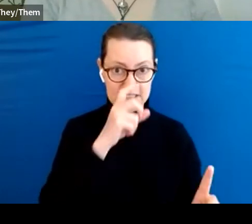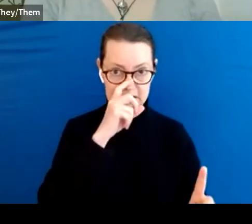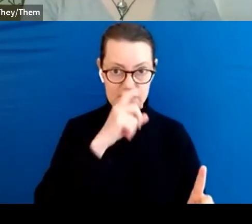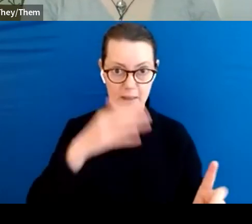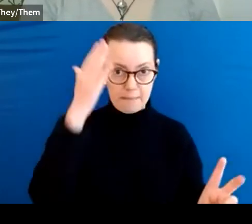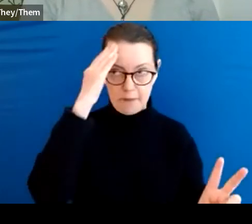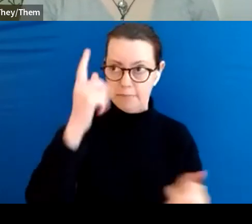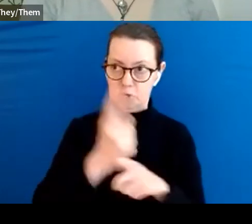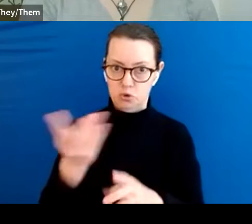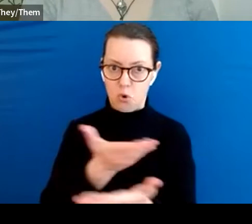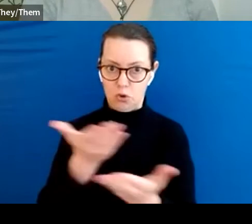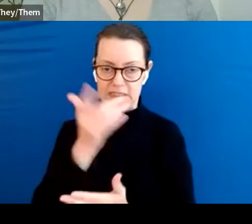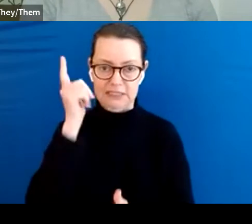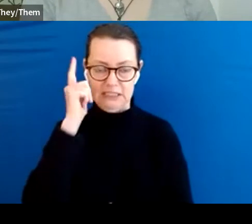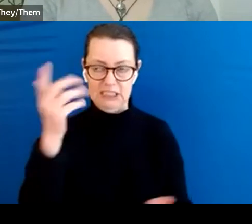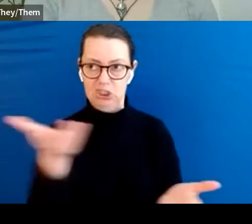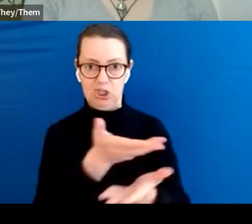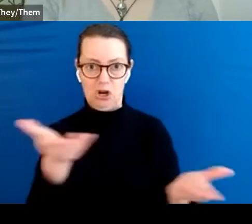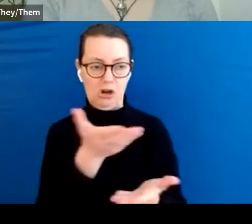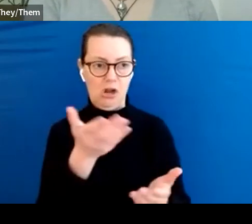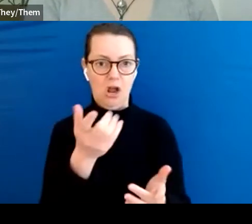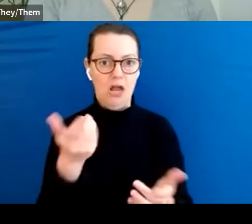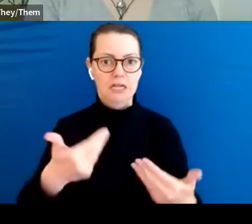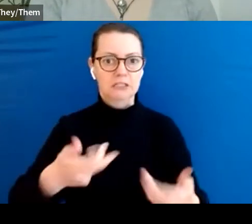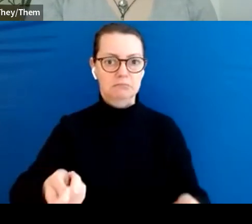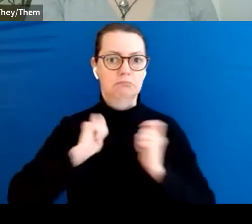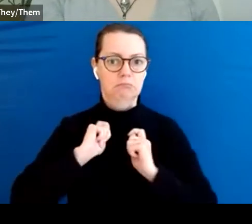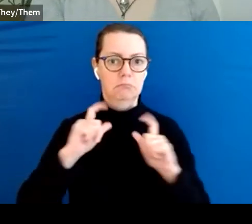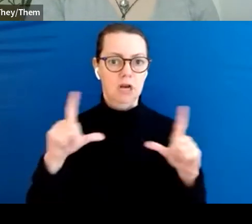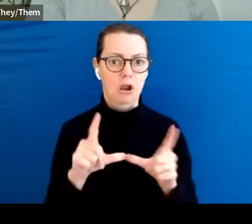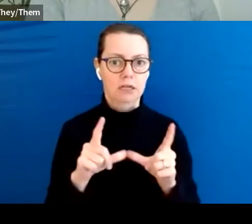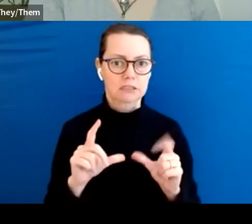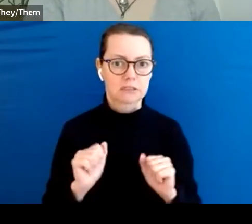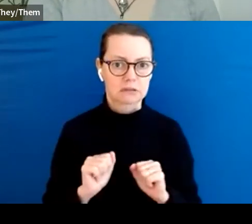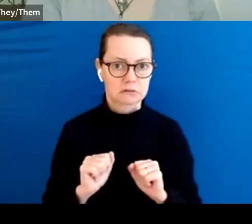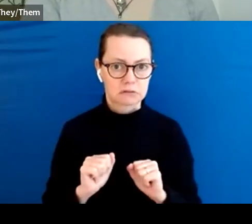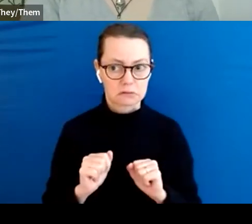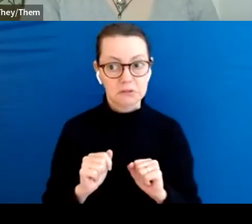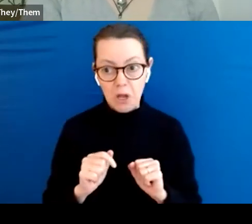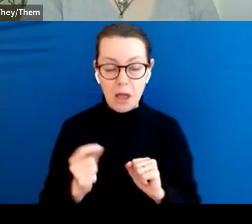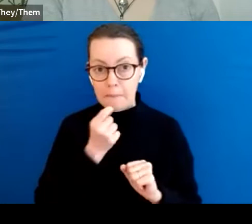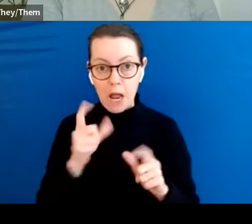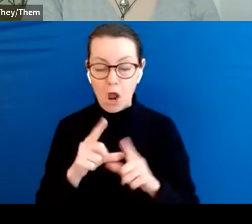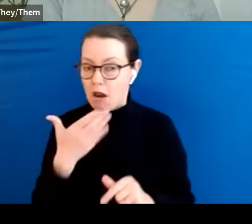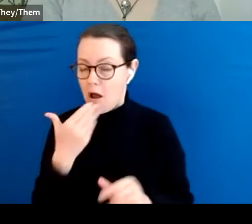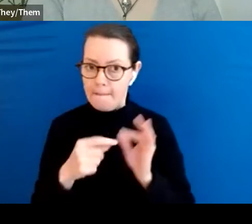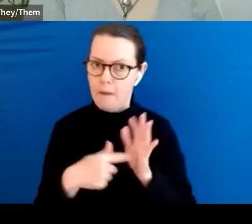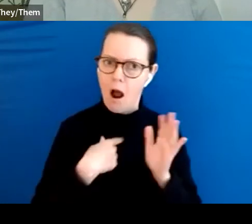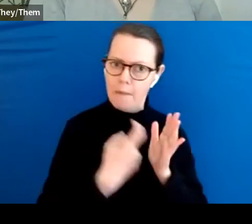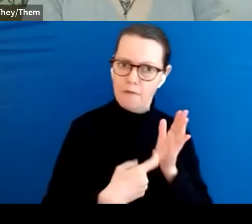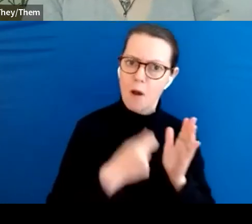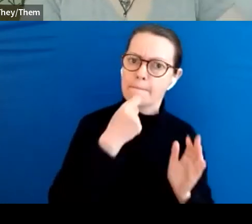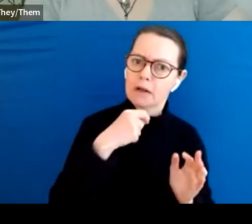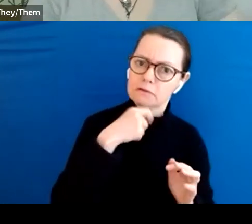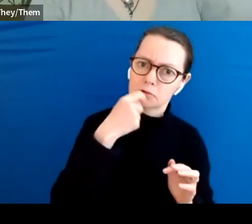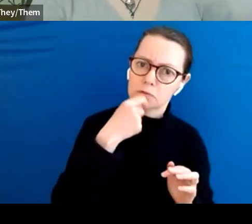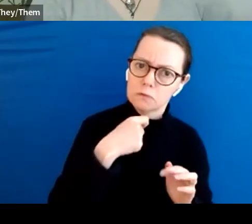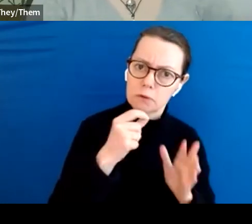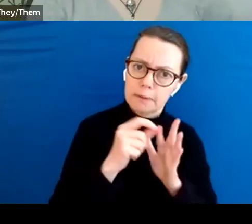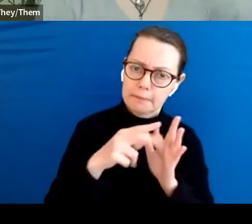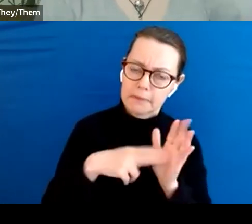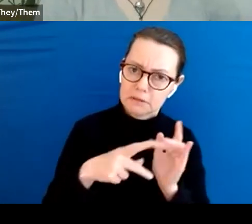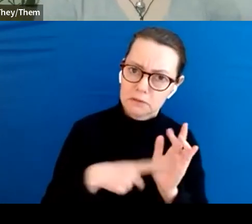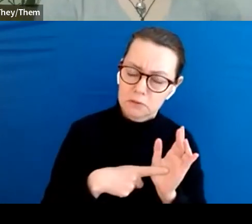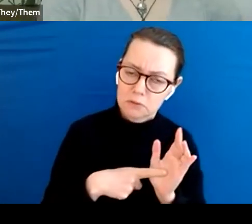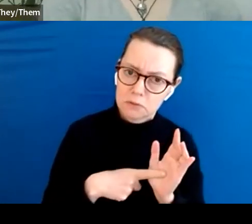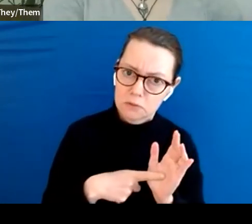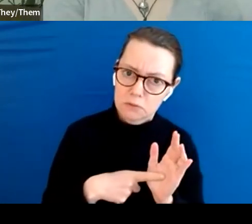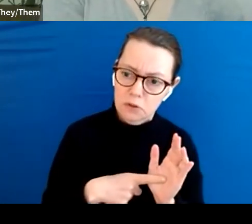I liked the idea of being awarded a pen license but I actually preferred writing with pencil. So, I wanted to get the certificate that keep using pencil, but nobody gave me that option.